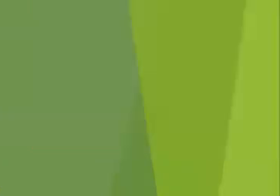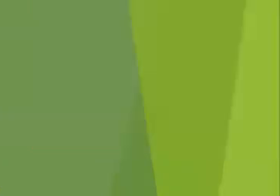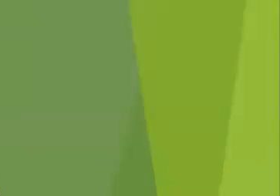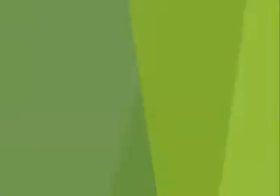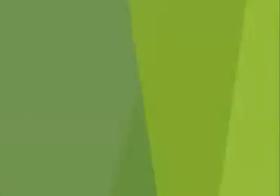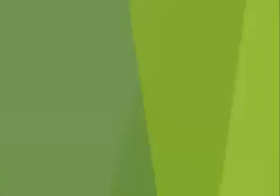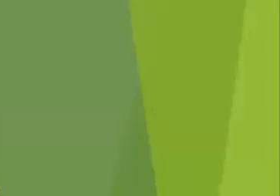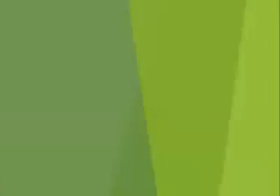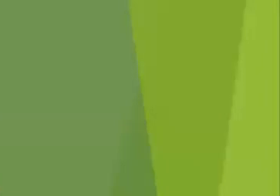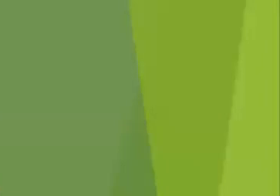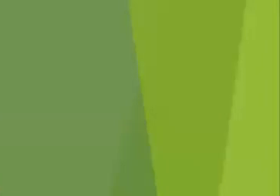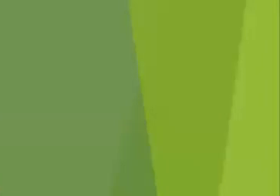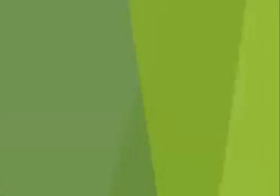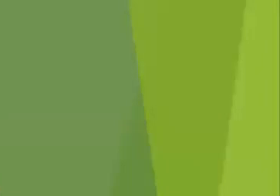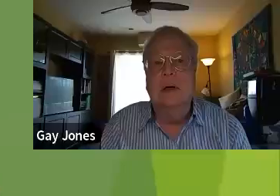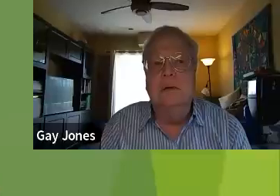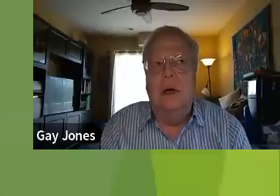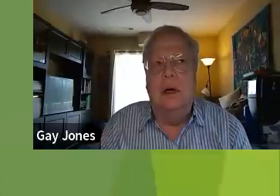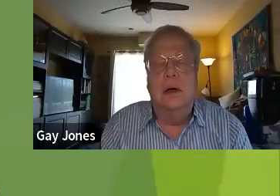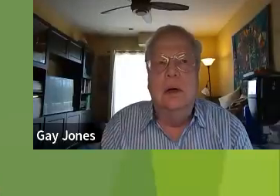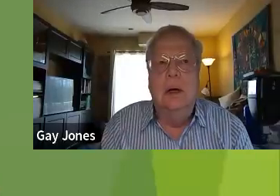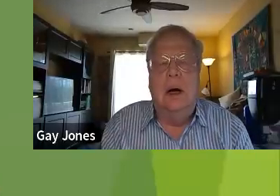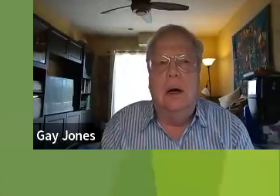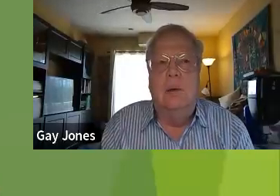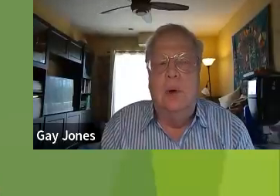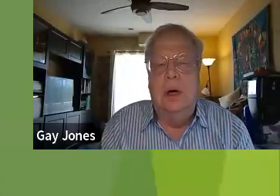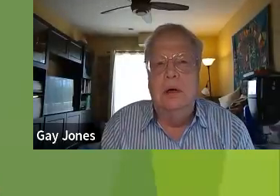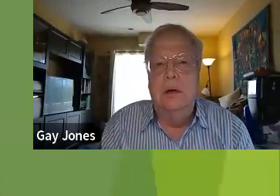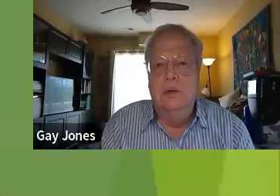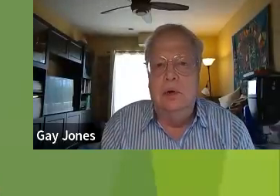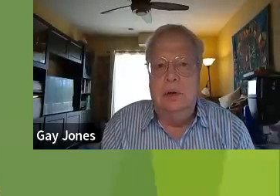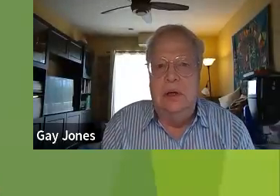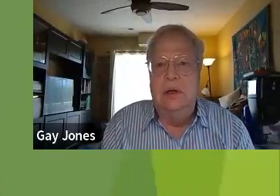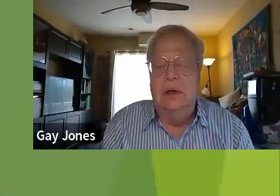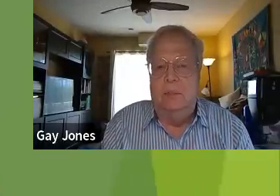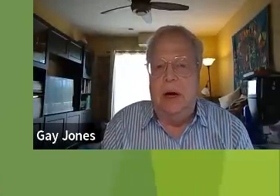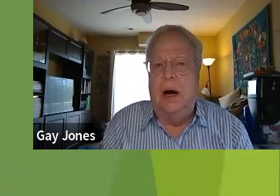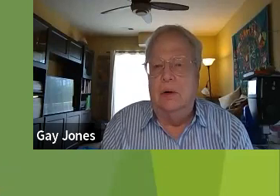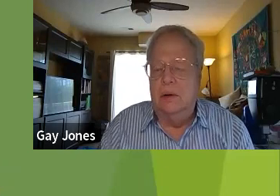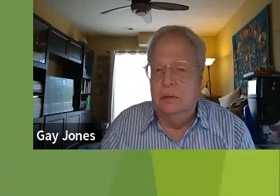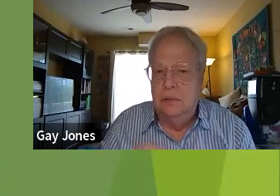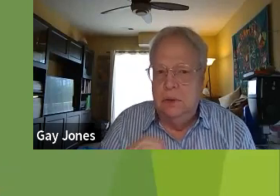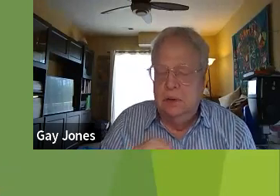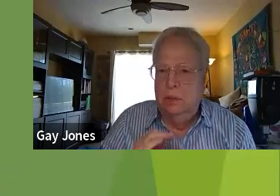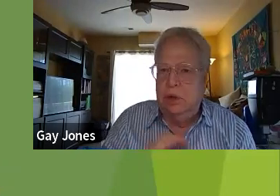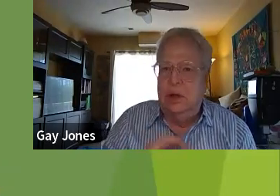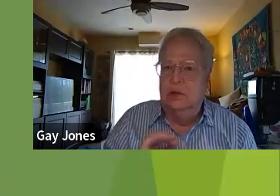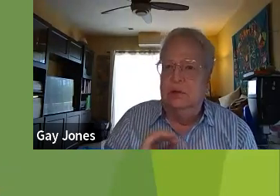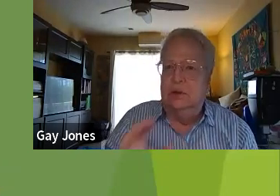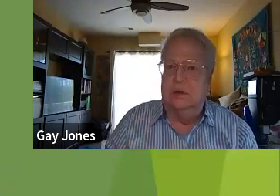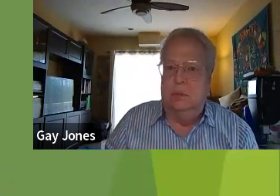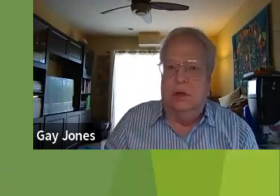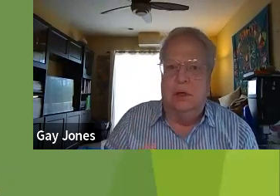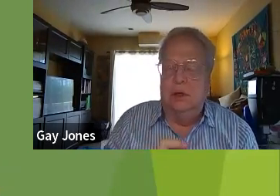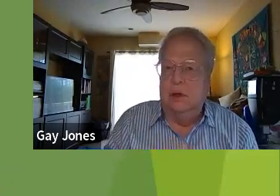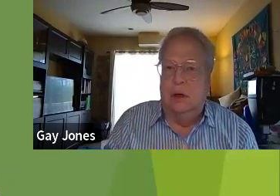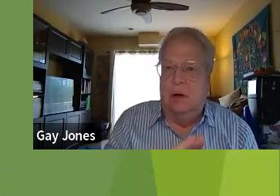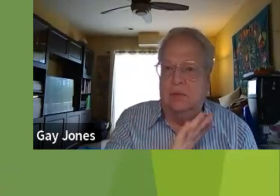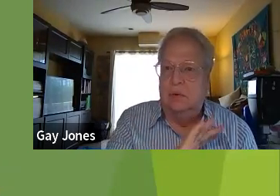I think that when you're thinking about communication accessibility of anything,